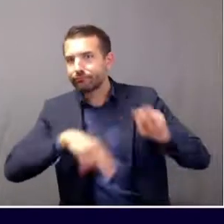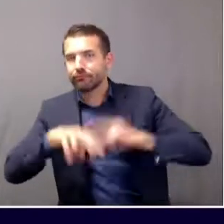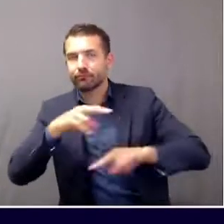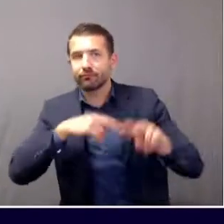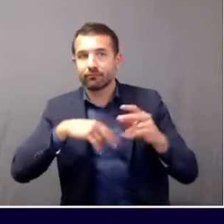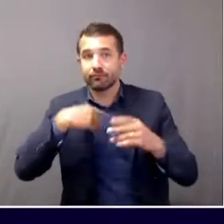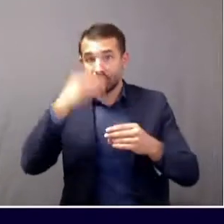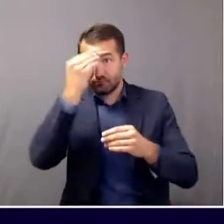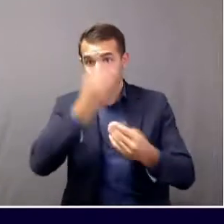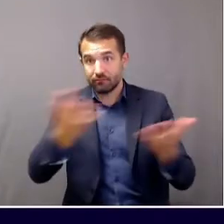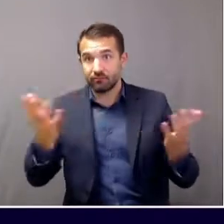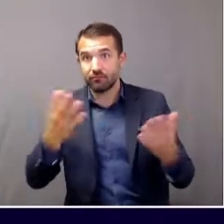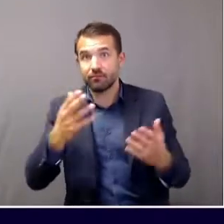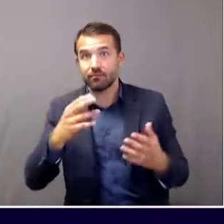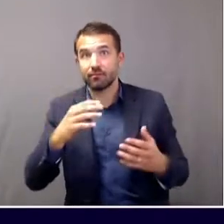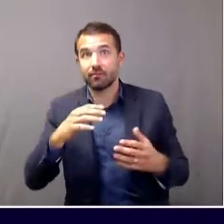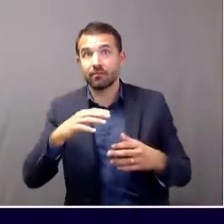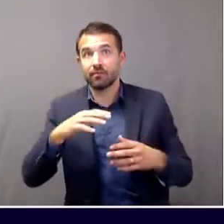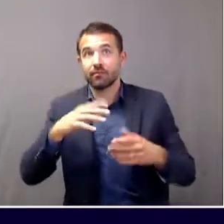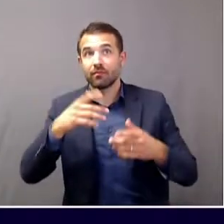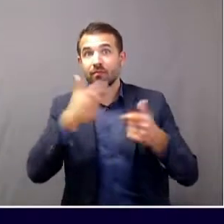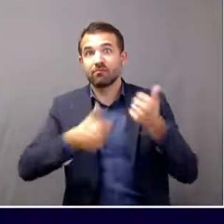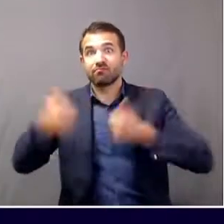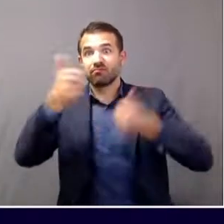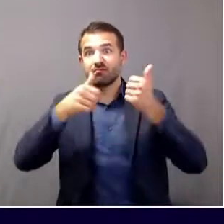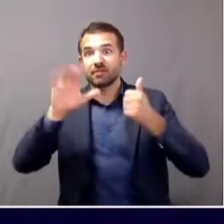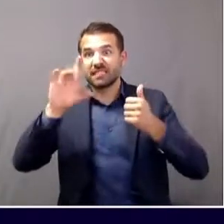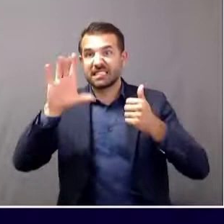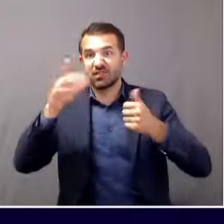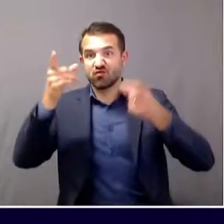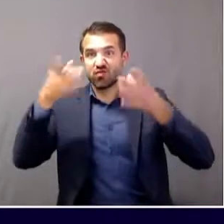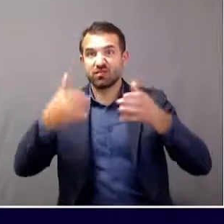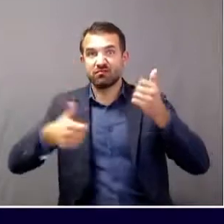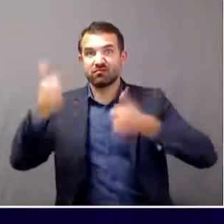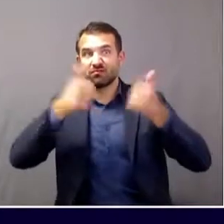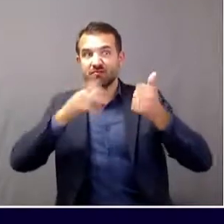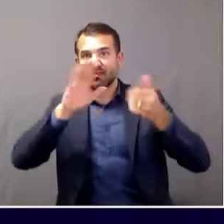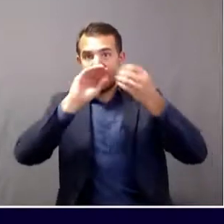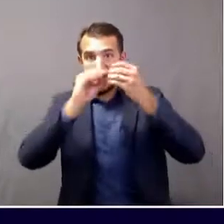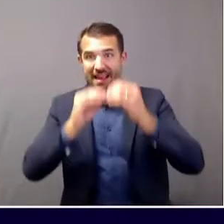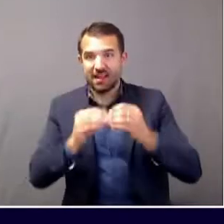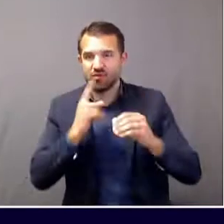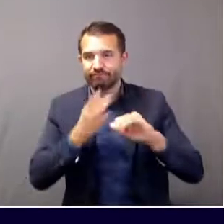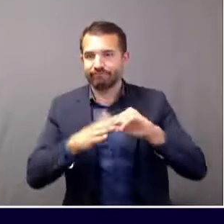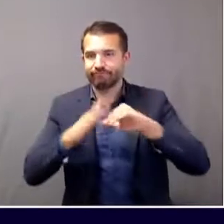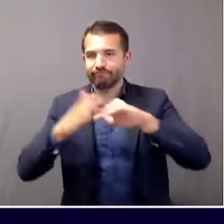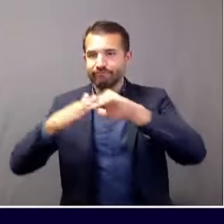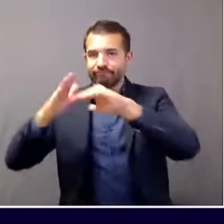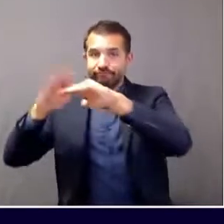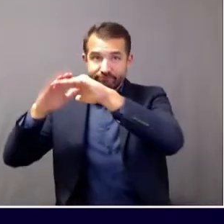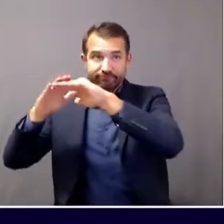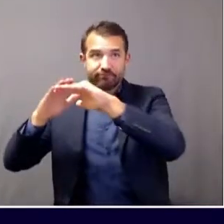data that had just emerged you know in the last day or two